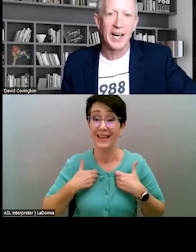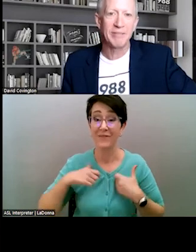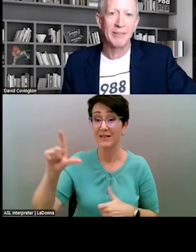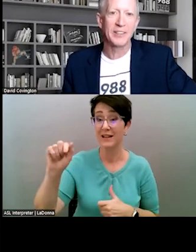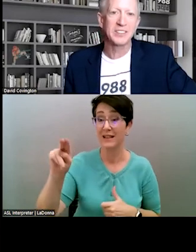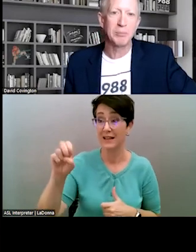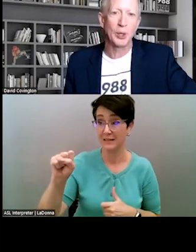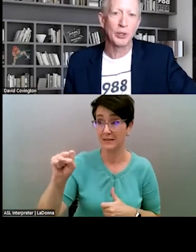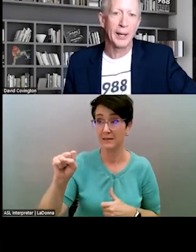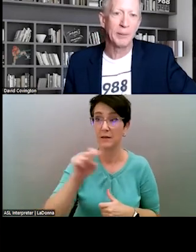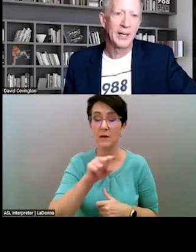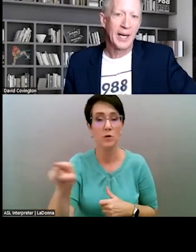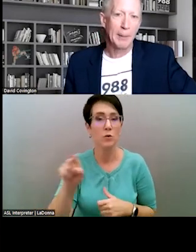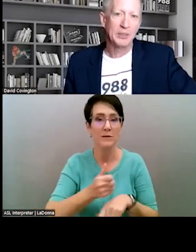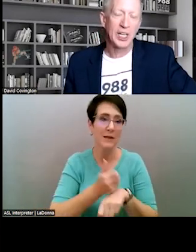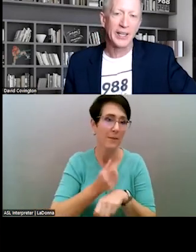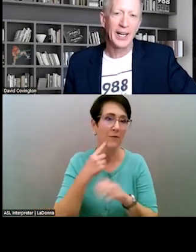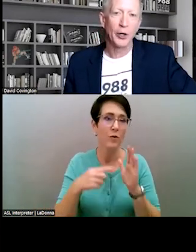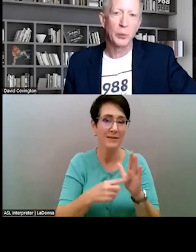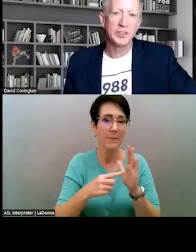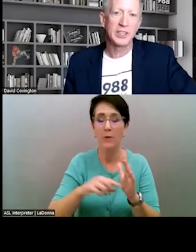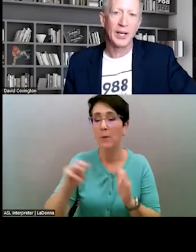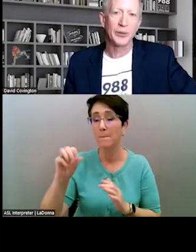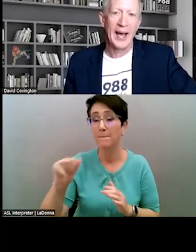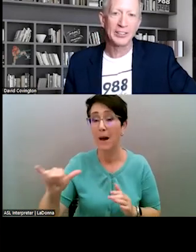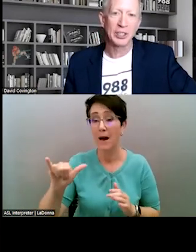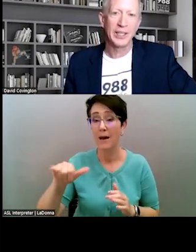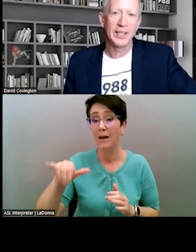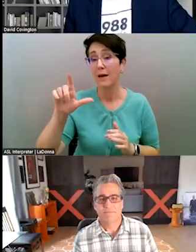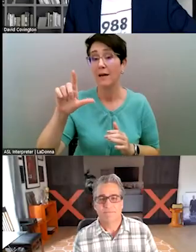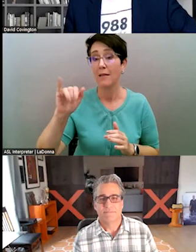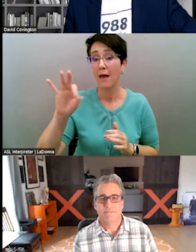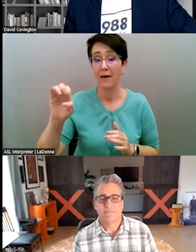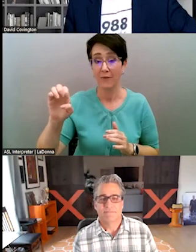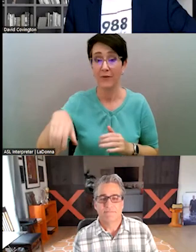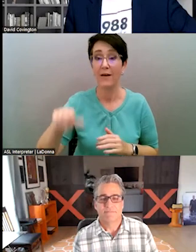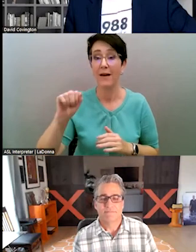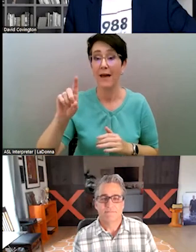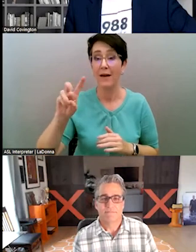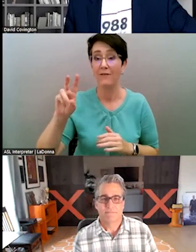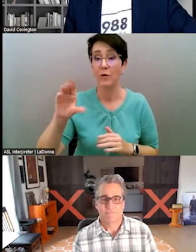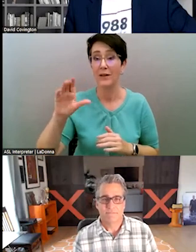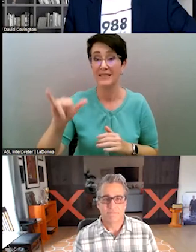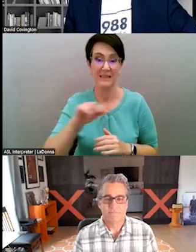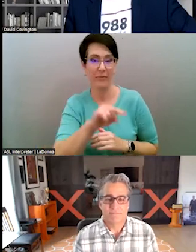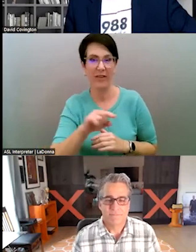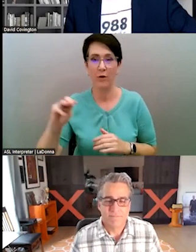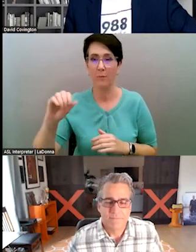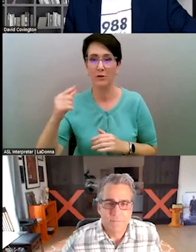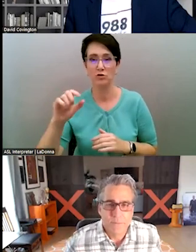ADD VOICE CASE PROGRAM AT MAGELLAN HEALTH. SCALED NATIONALLY. GREG, I THINK A VOICE